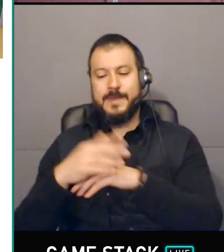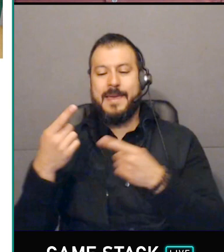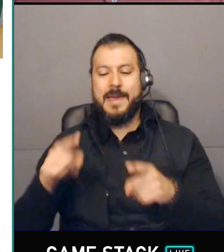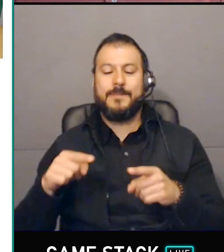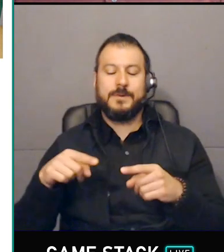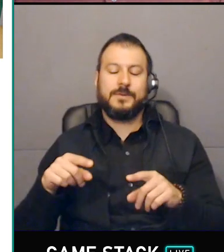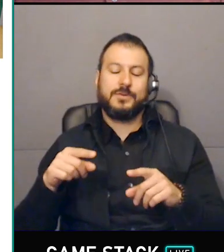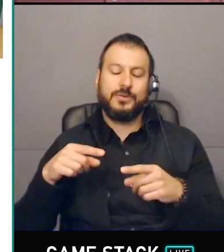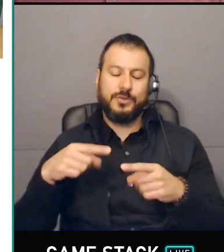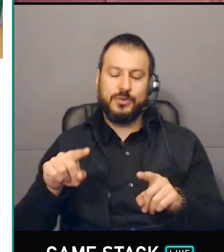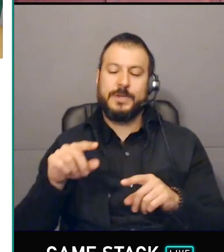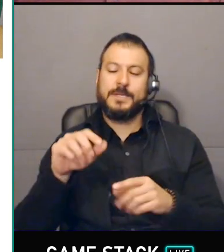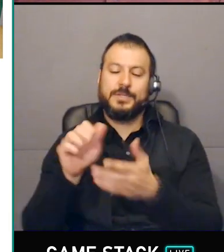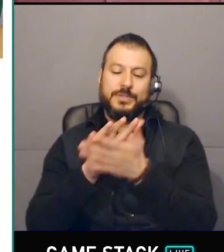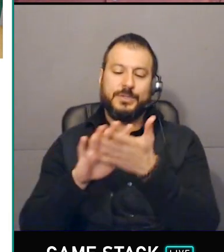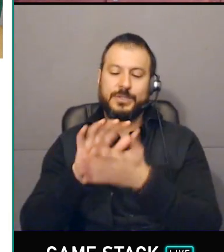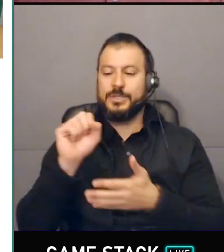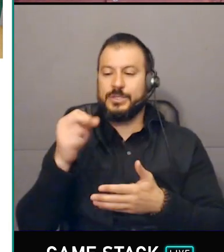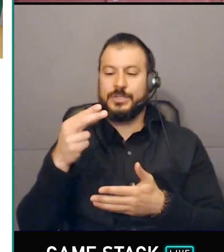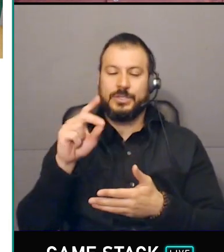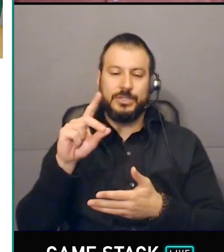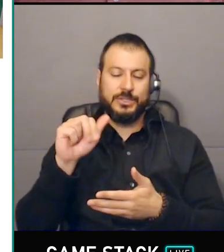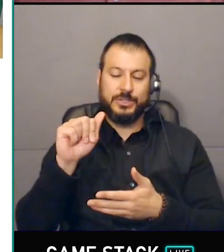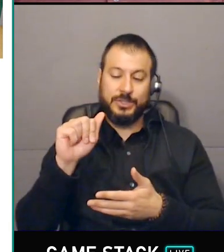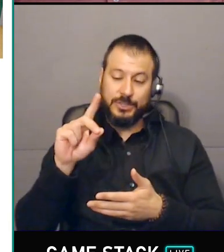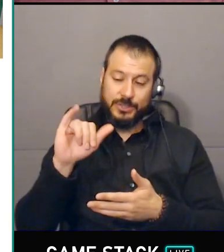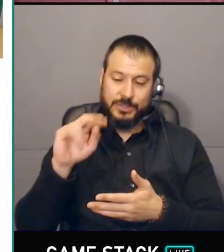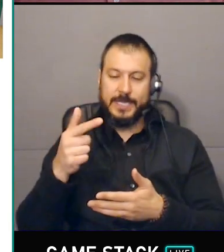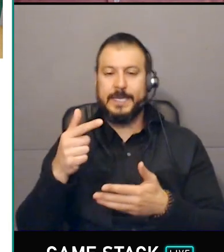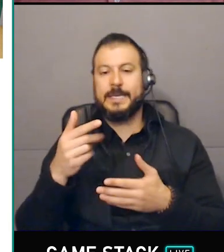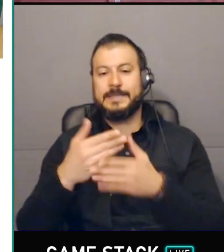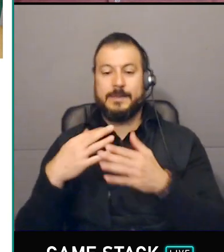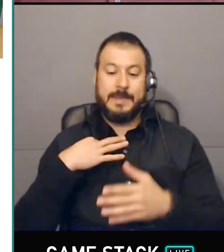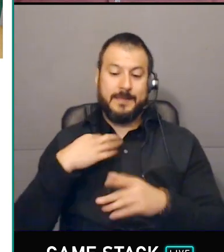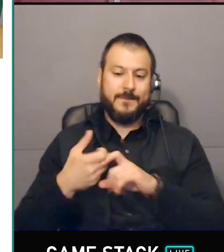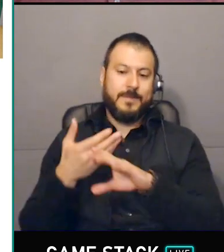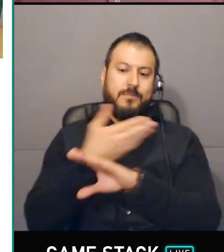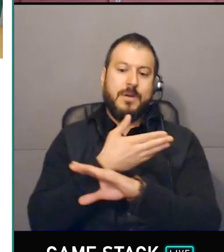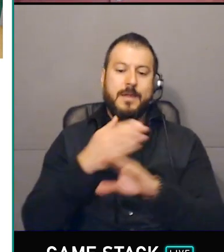so you have some candidates you reuse from prior frames and from your neighbor pixel,